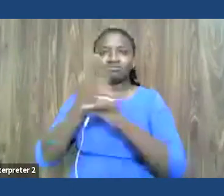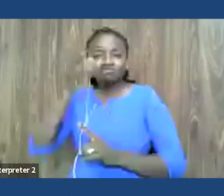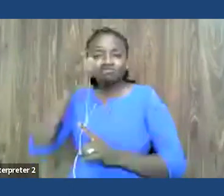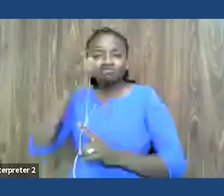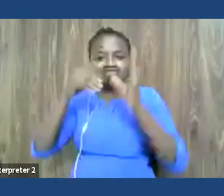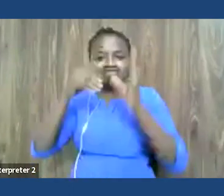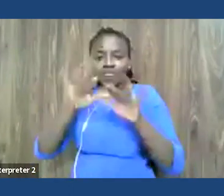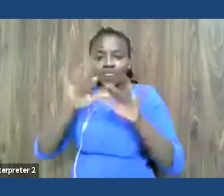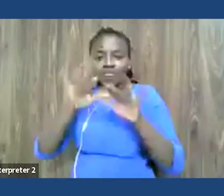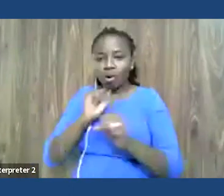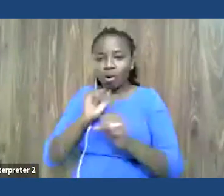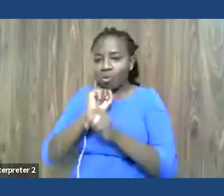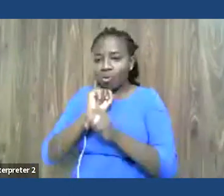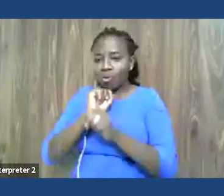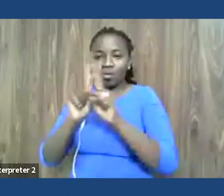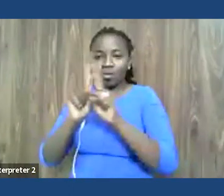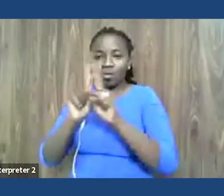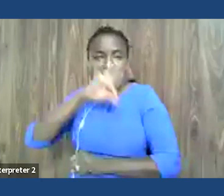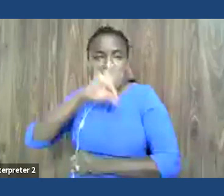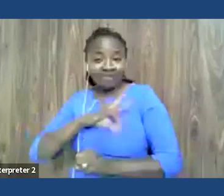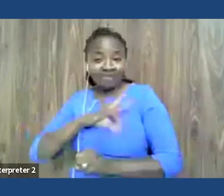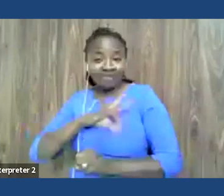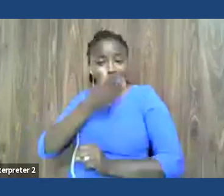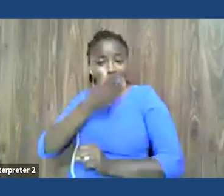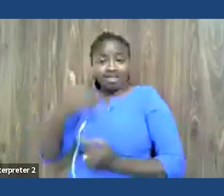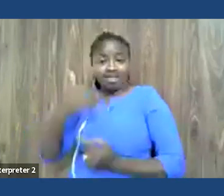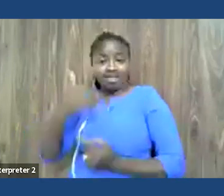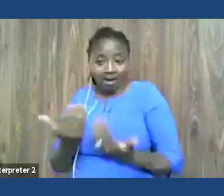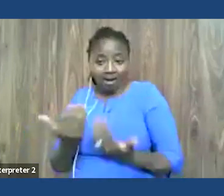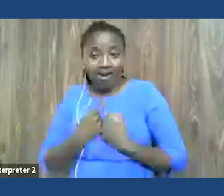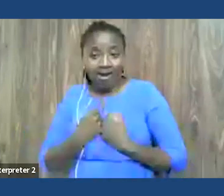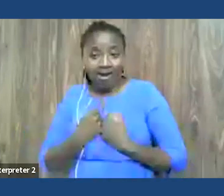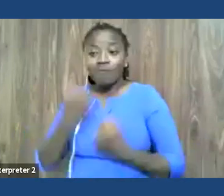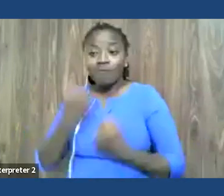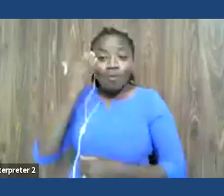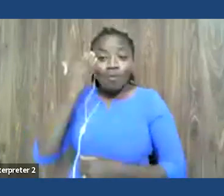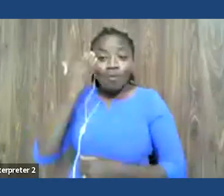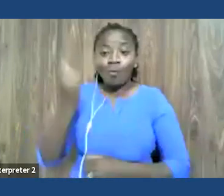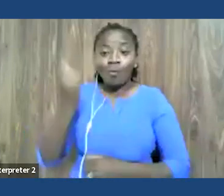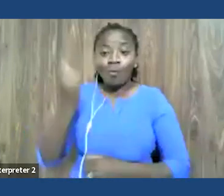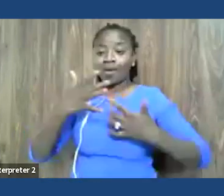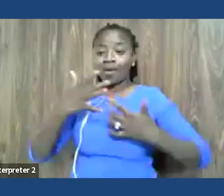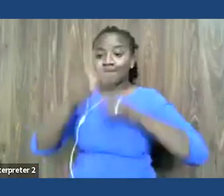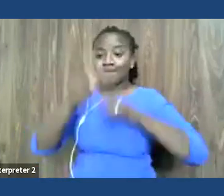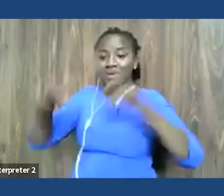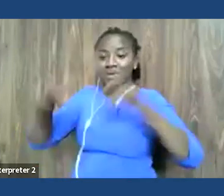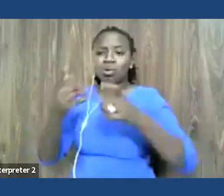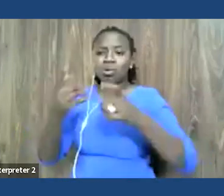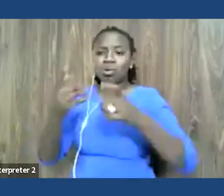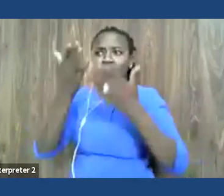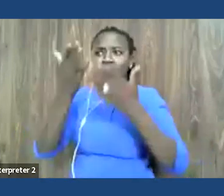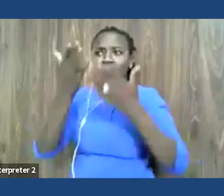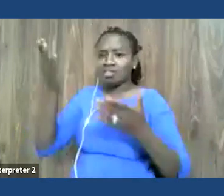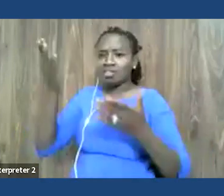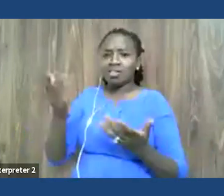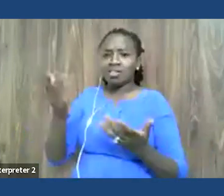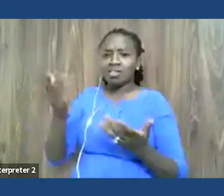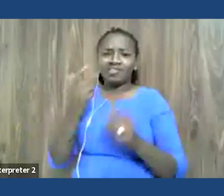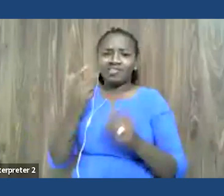gain in this world where people -- where the number of people who can take advantage of the services are increasing.